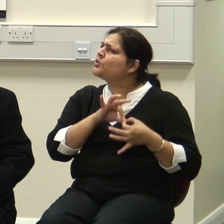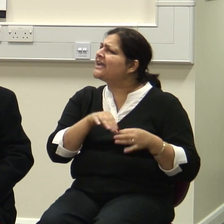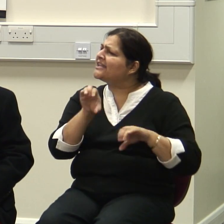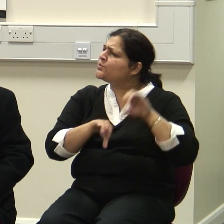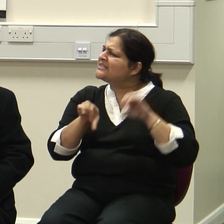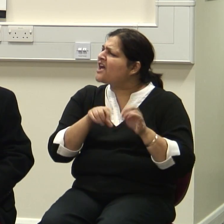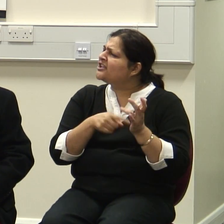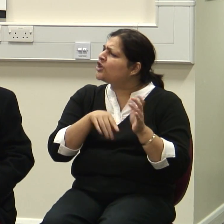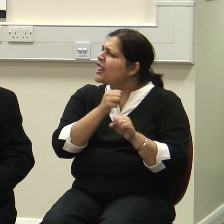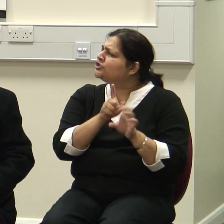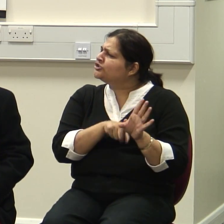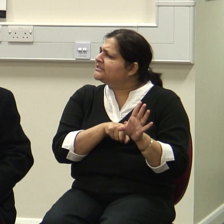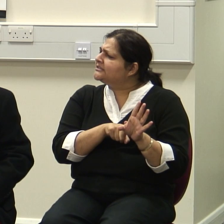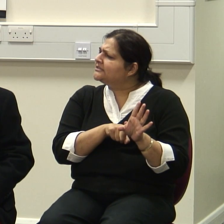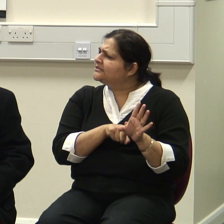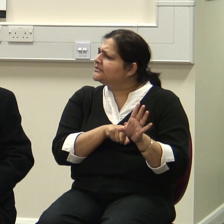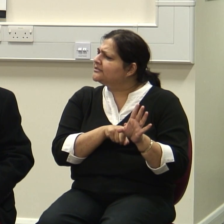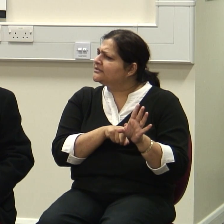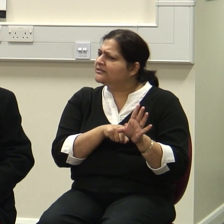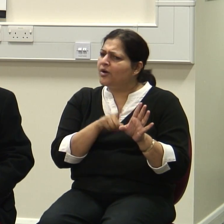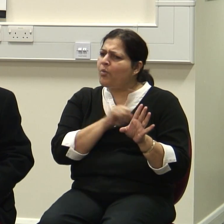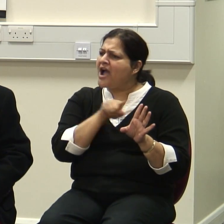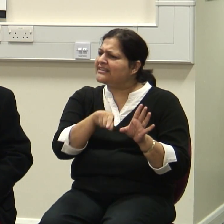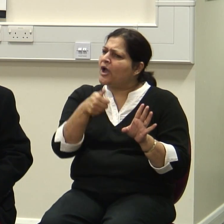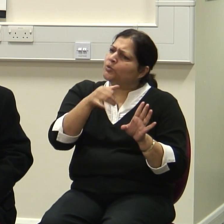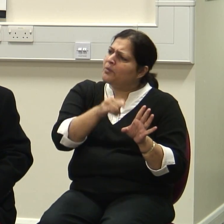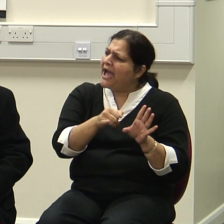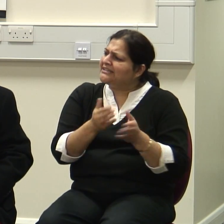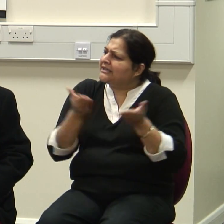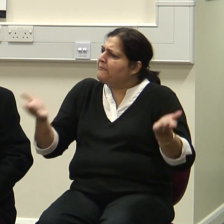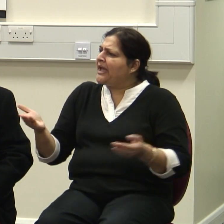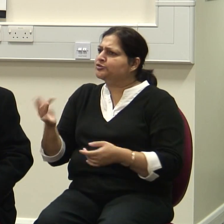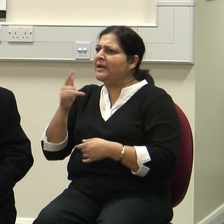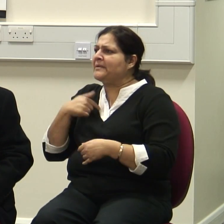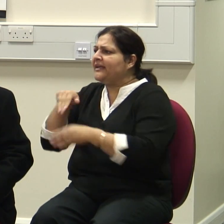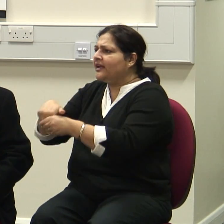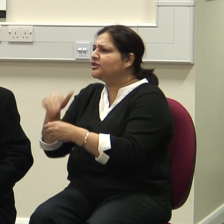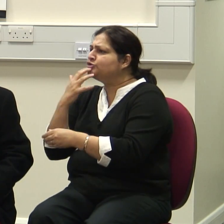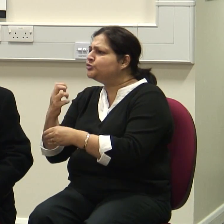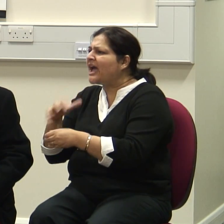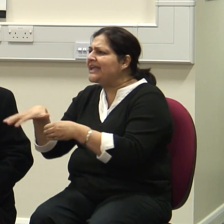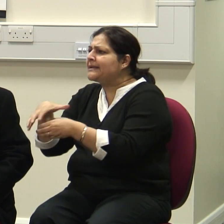was associated with alternate Judaism or Christianity. I mean, personally, I'm not religious and